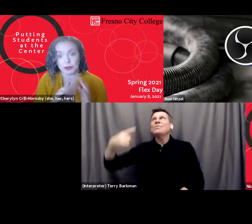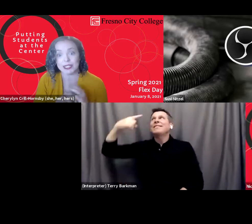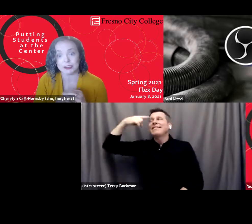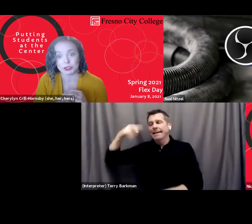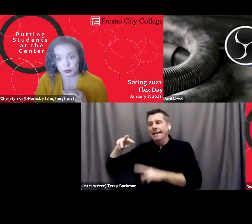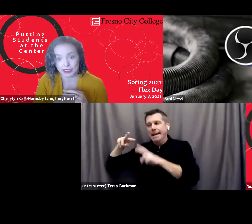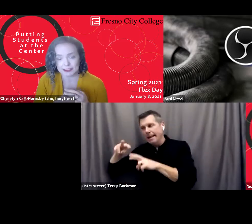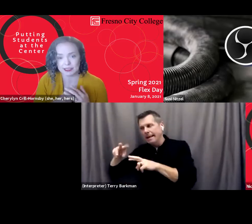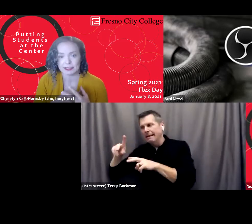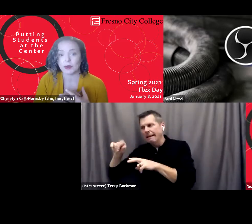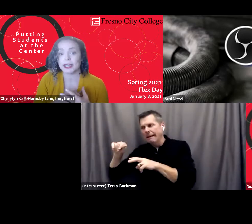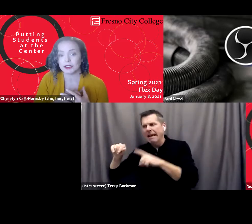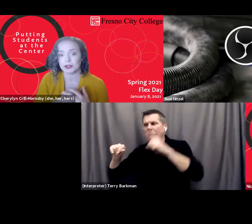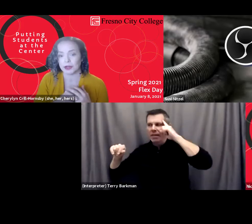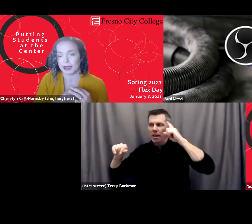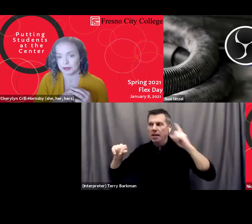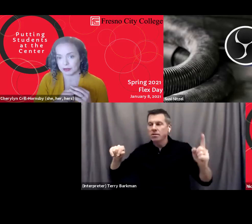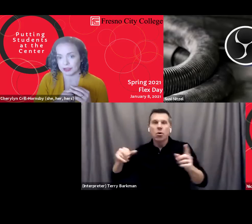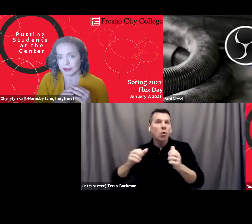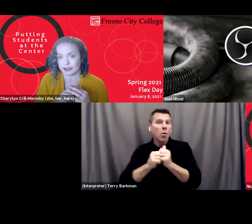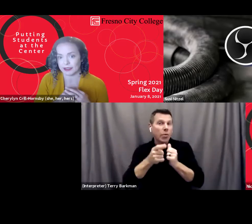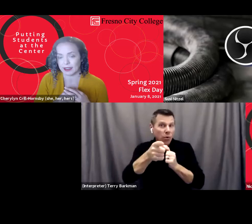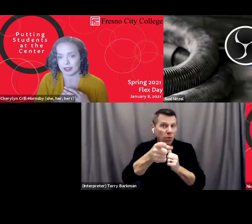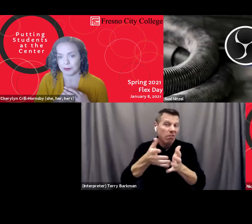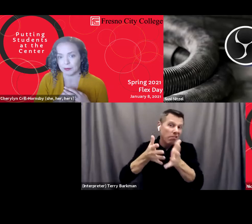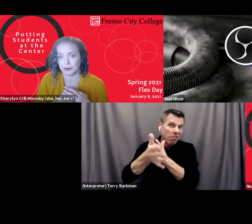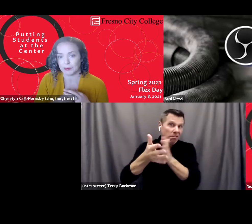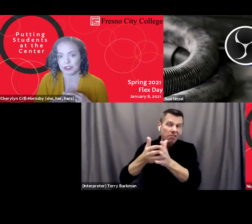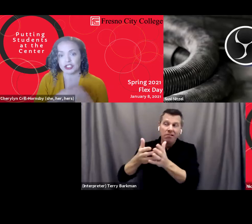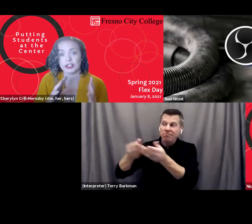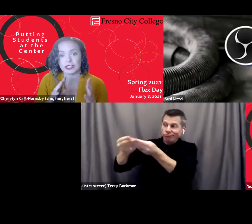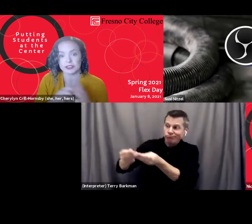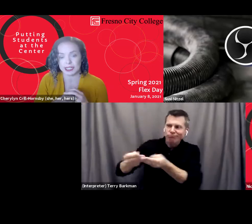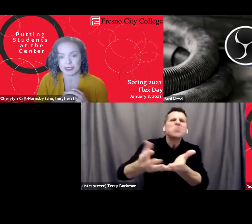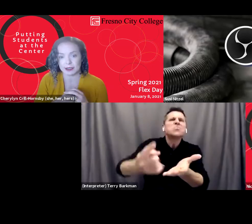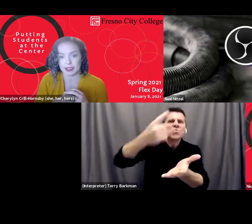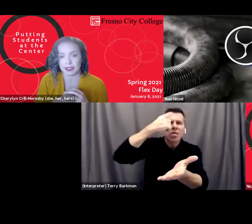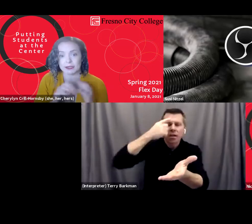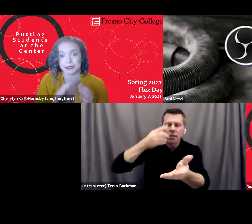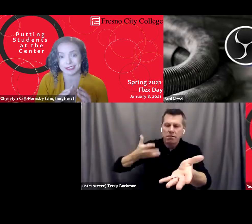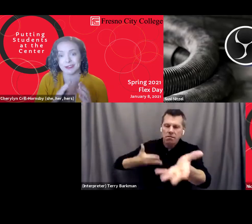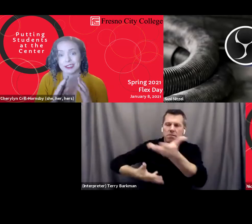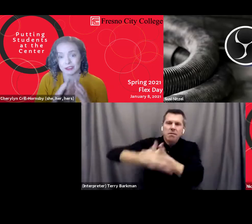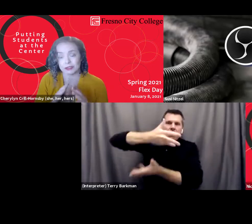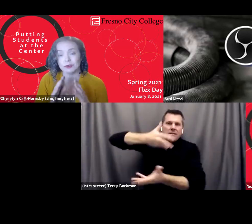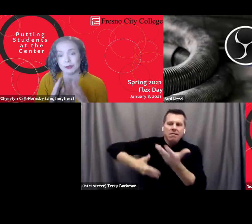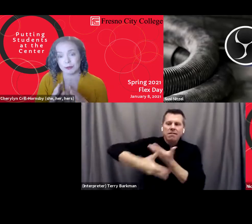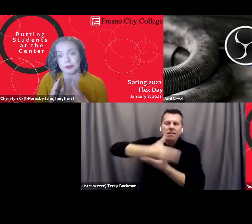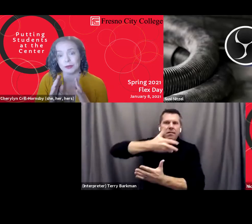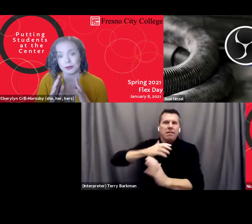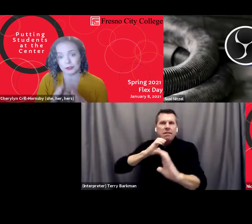something we need to address. So I agree with you. I absolutely think that the sharing of the data and specific to what people are